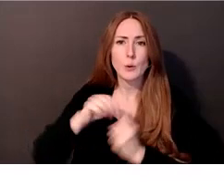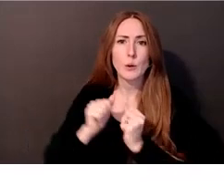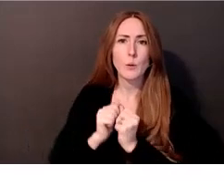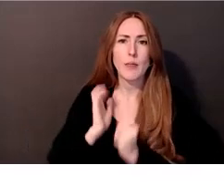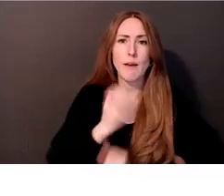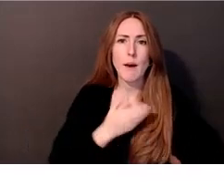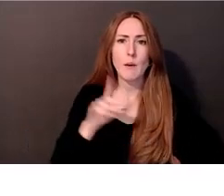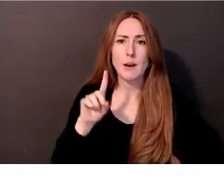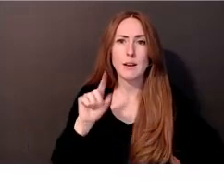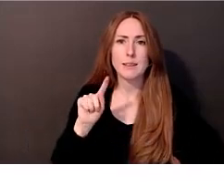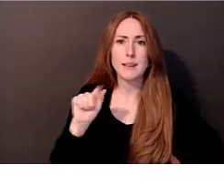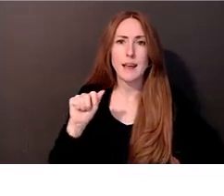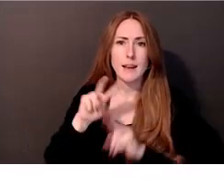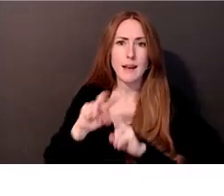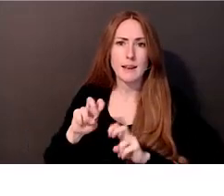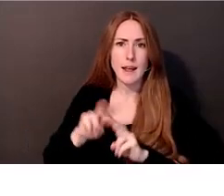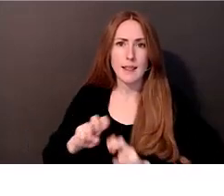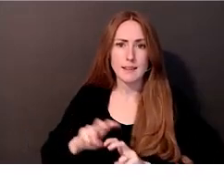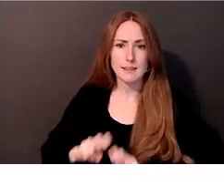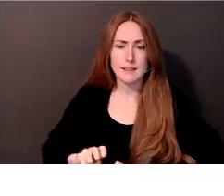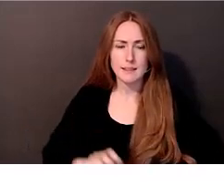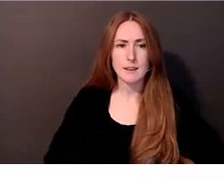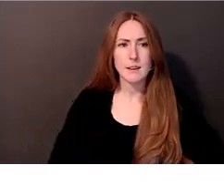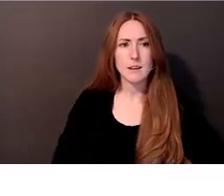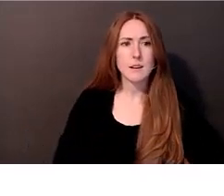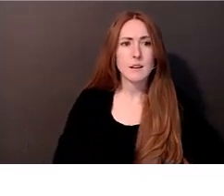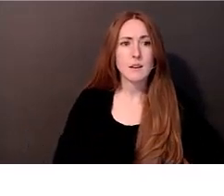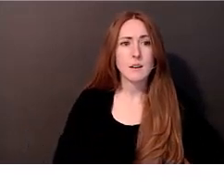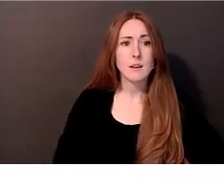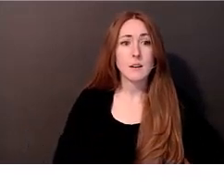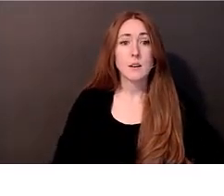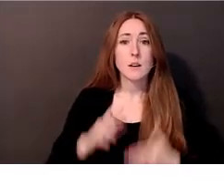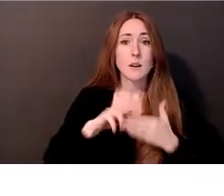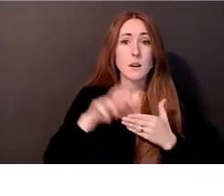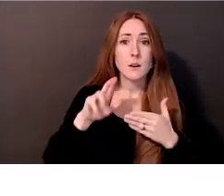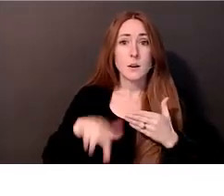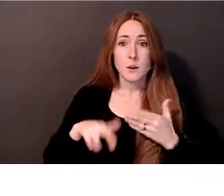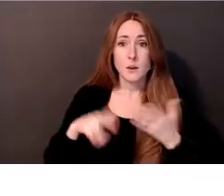So in terms of findings for sociodemographic information,